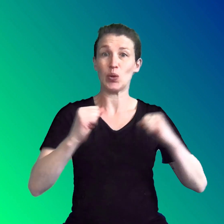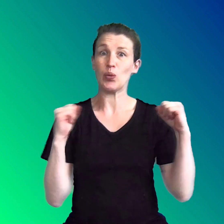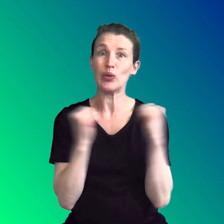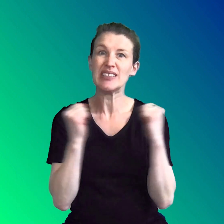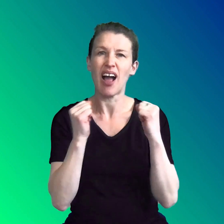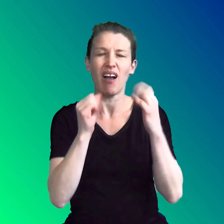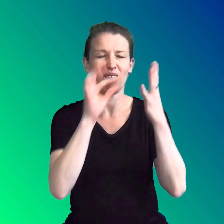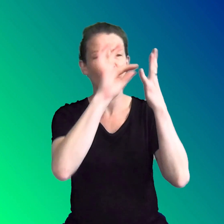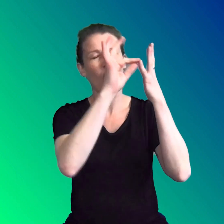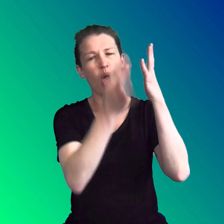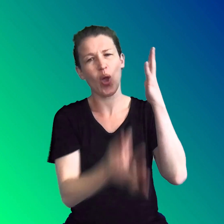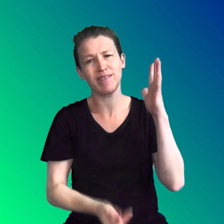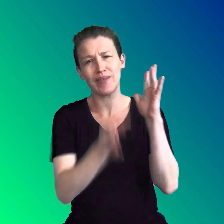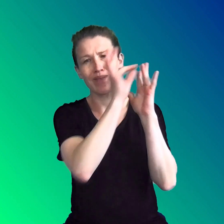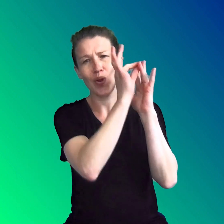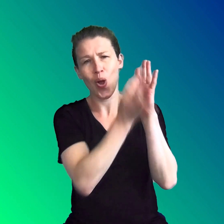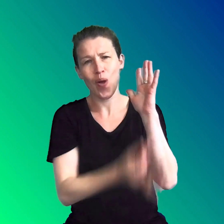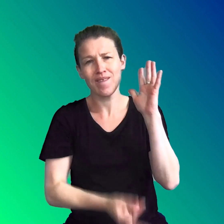and every year they fall off.